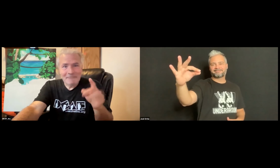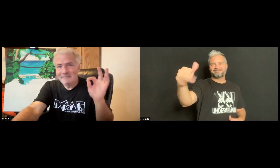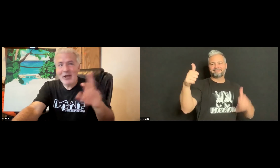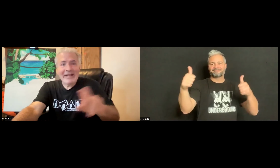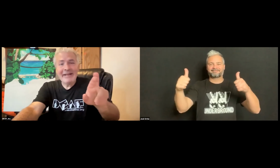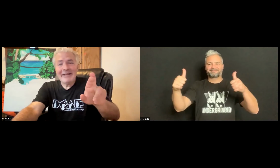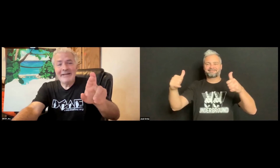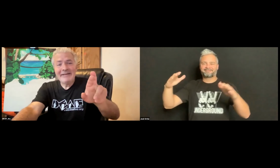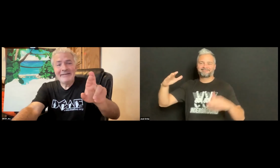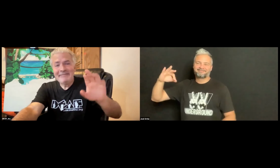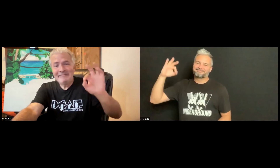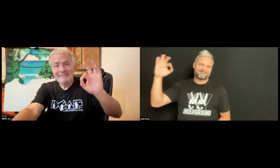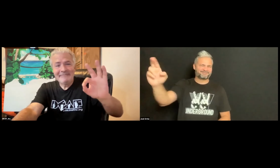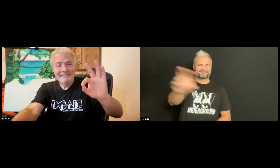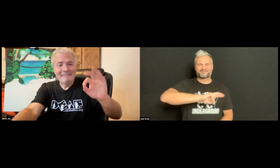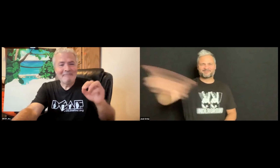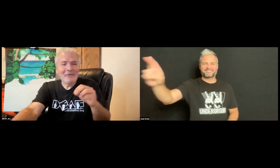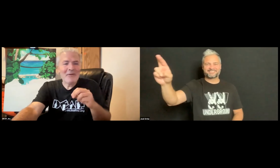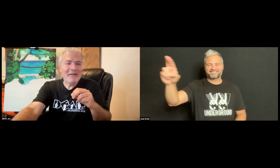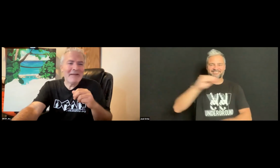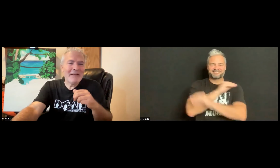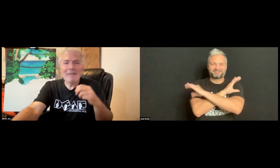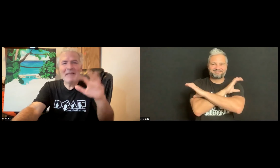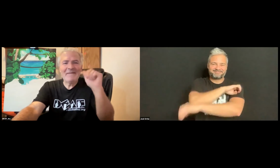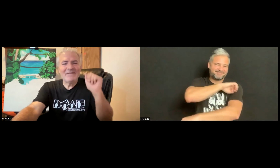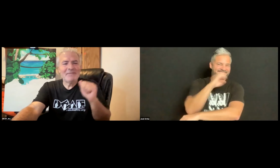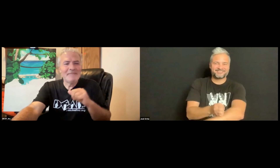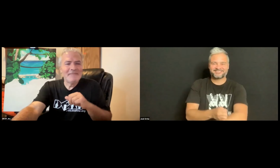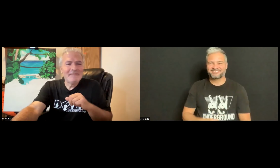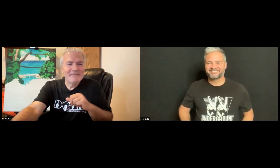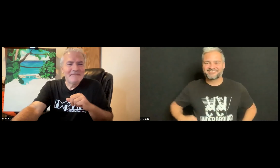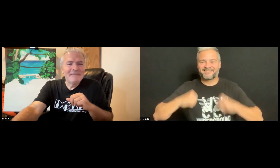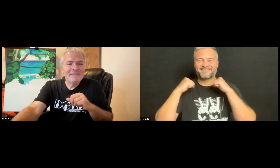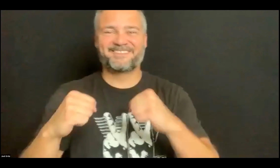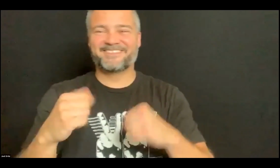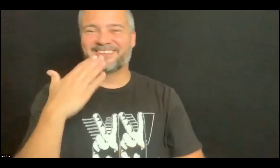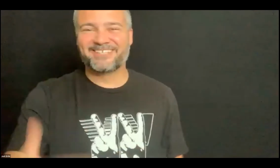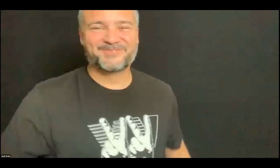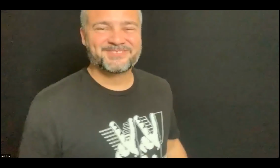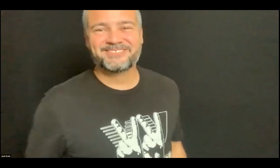Hello! I'm back, yes. Okay. You guys ready?